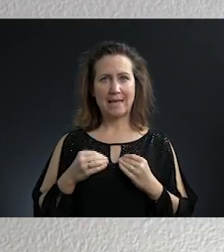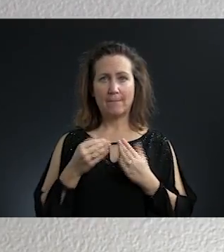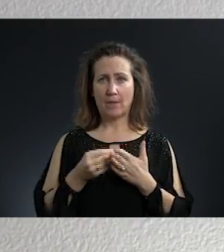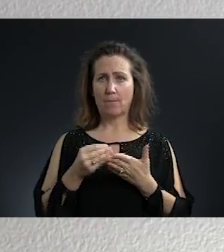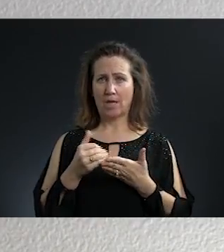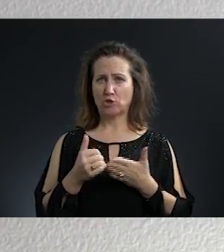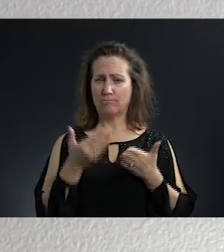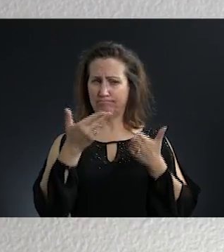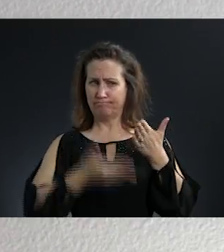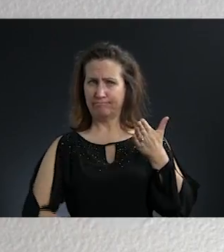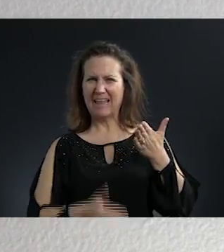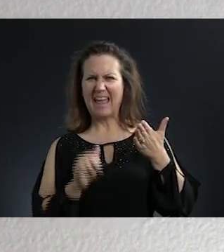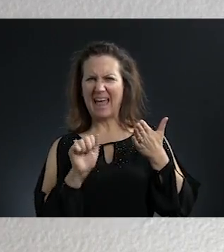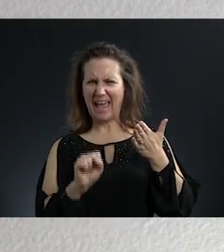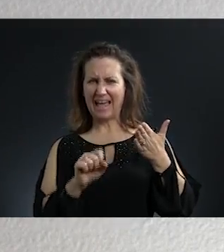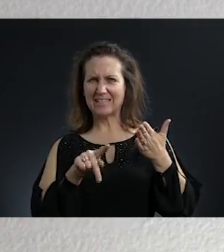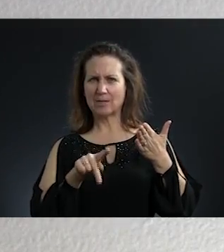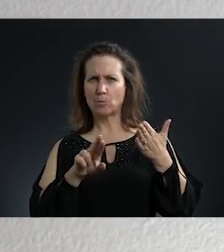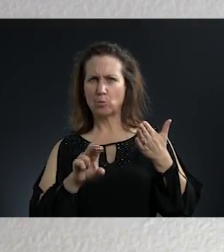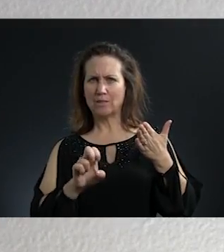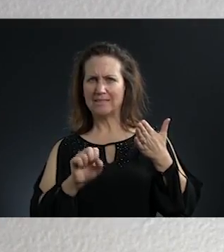I make a motion to accept the budget with changes if